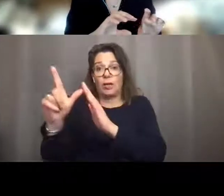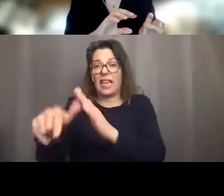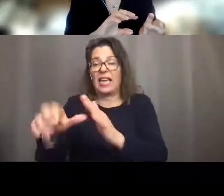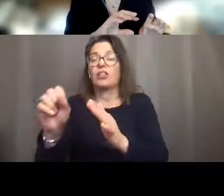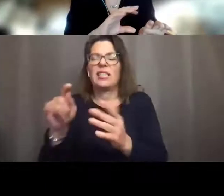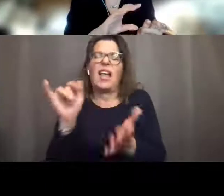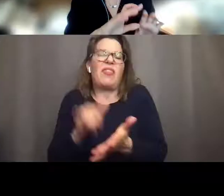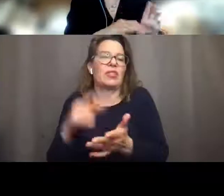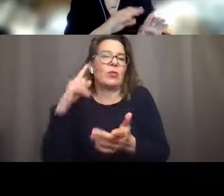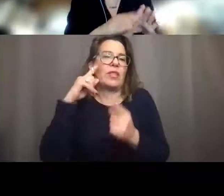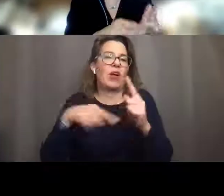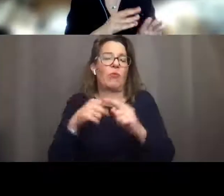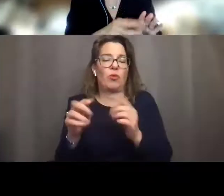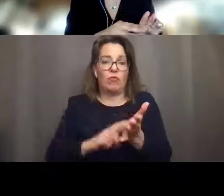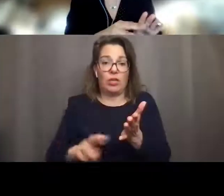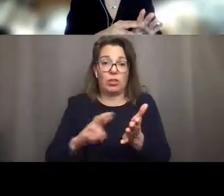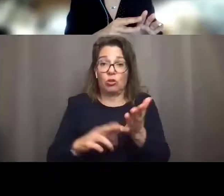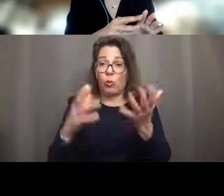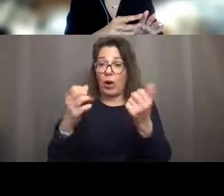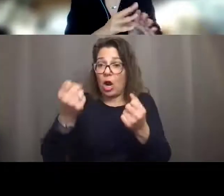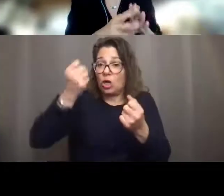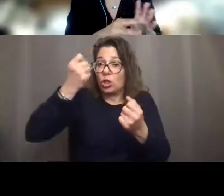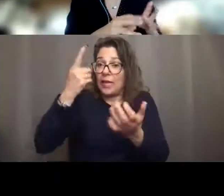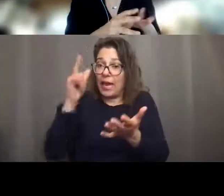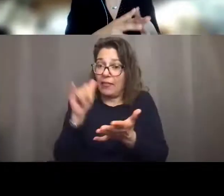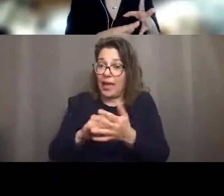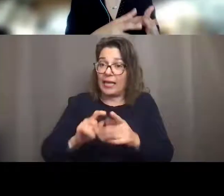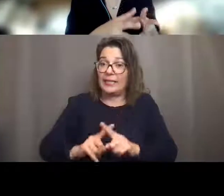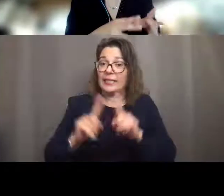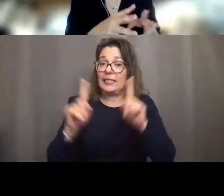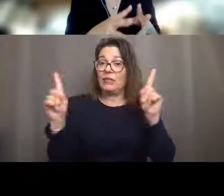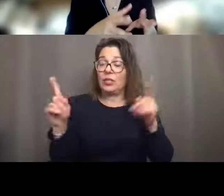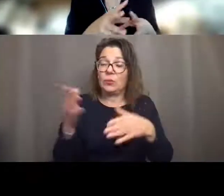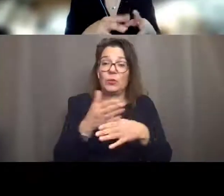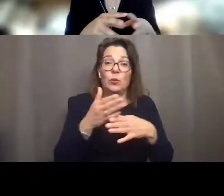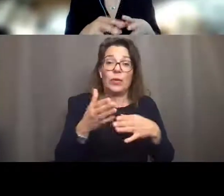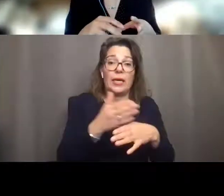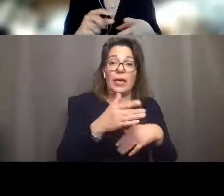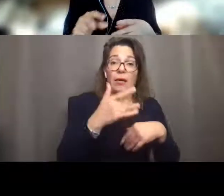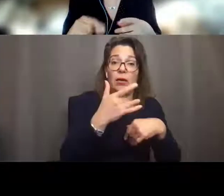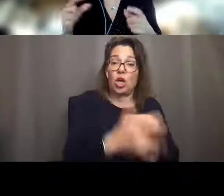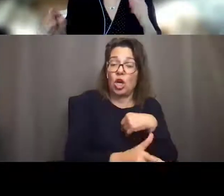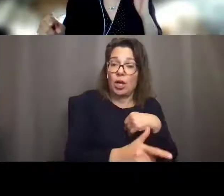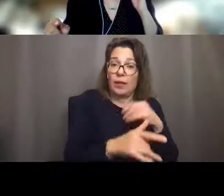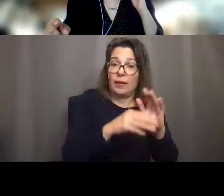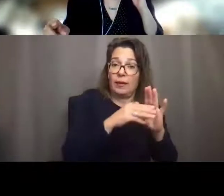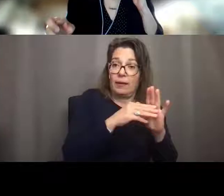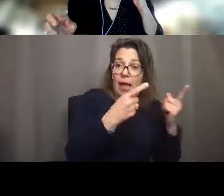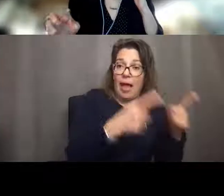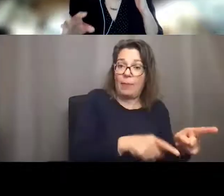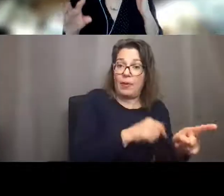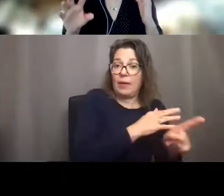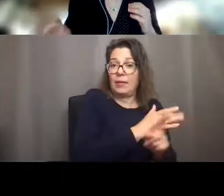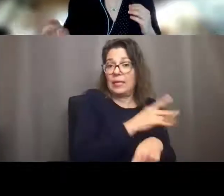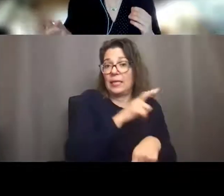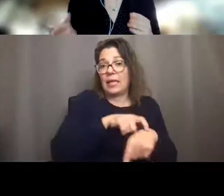We really want to start understanding that … the differences between males and females early on, and by the time you reach a late stage,